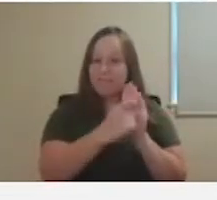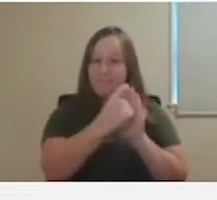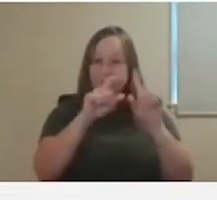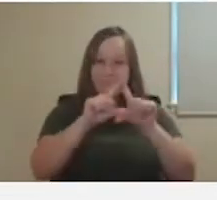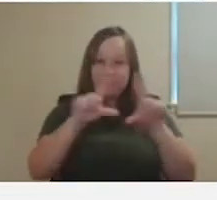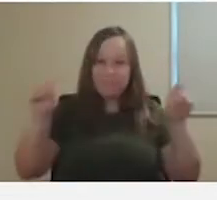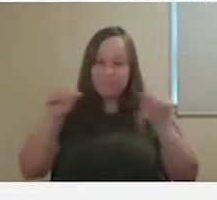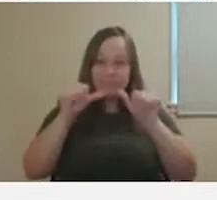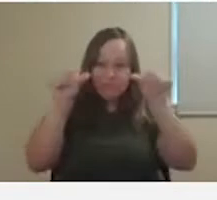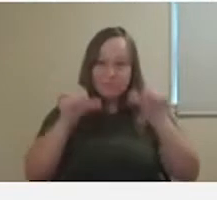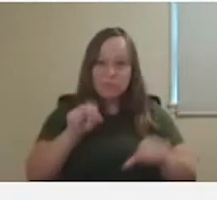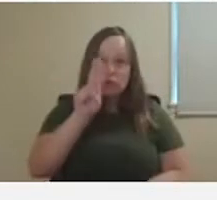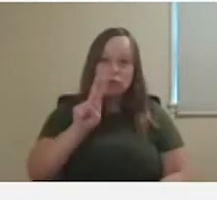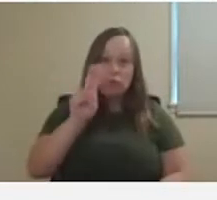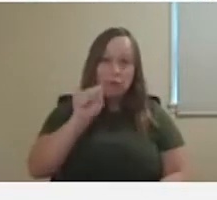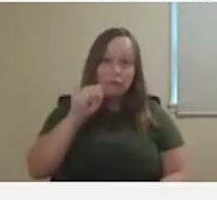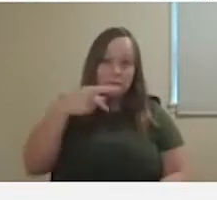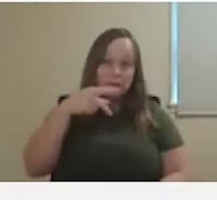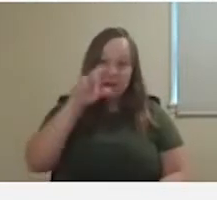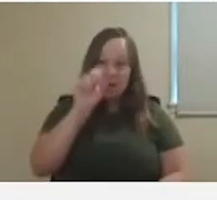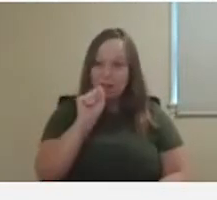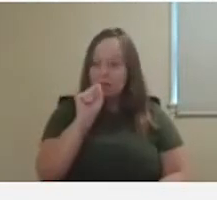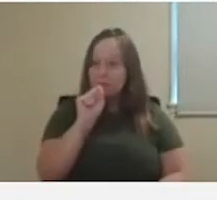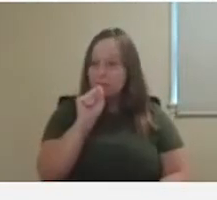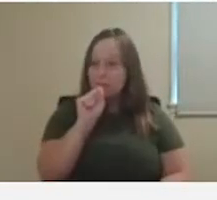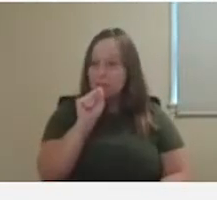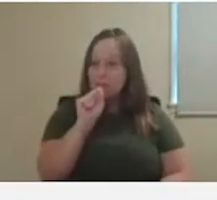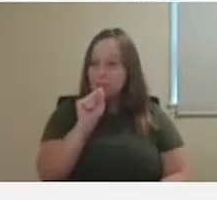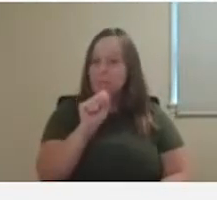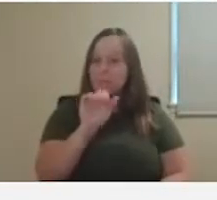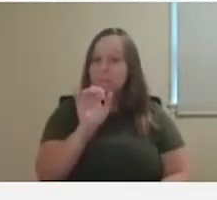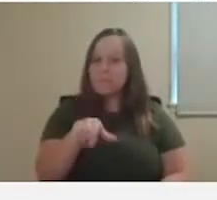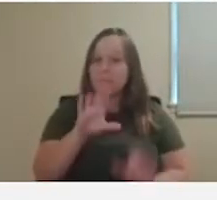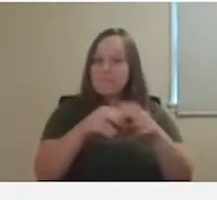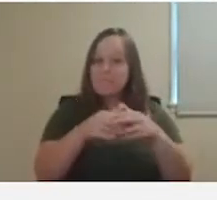the United States Postal Service or USPS has stated that they